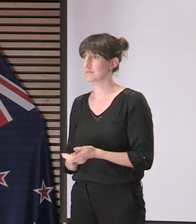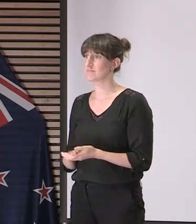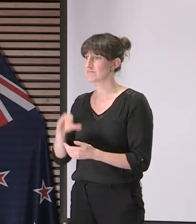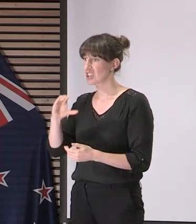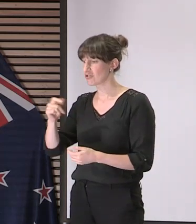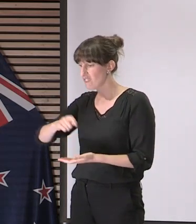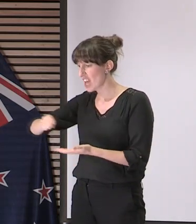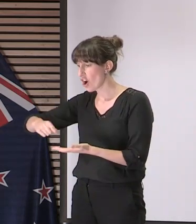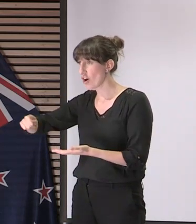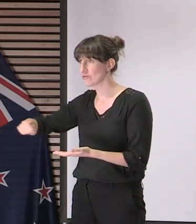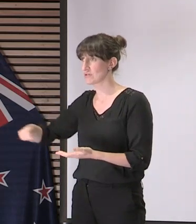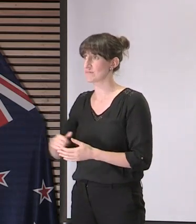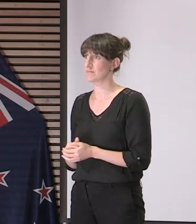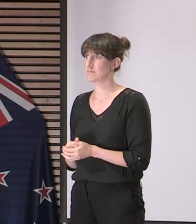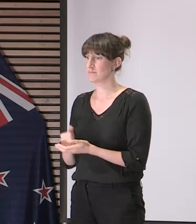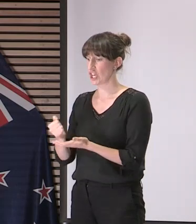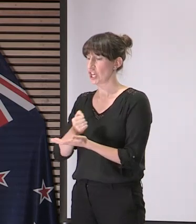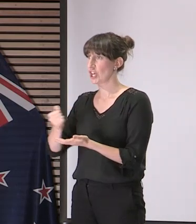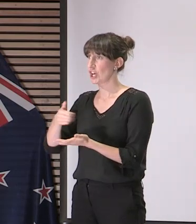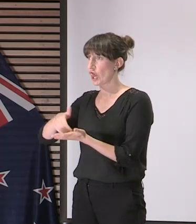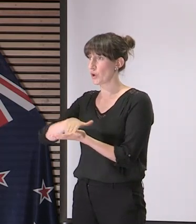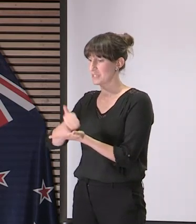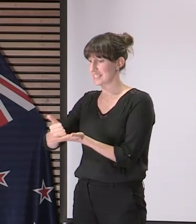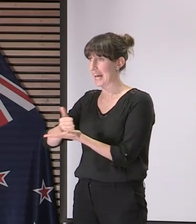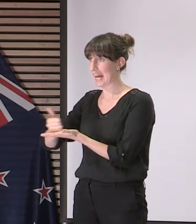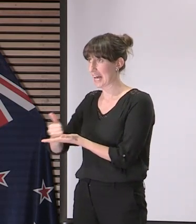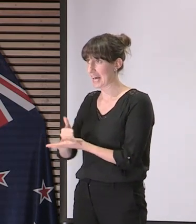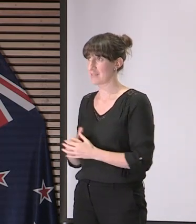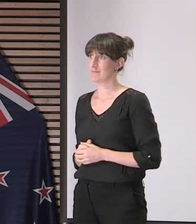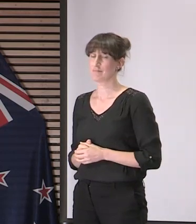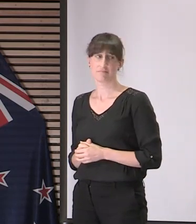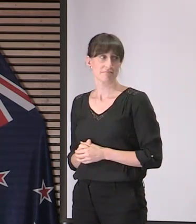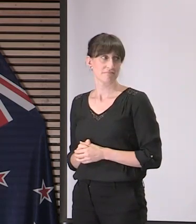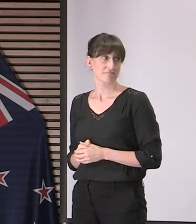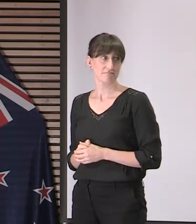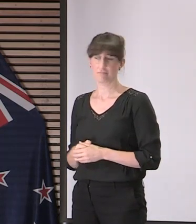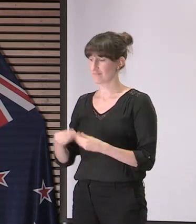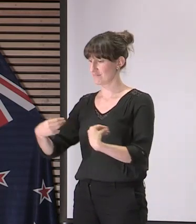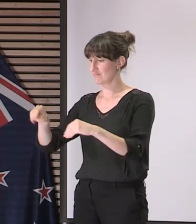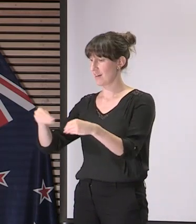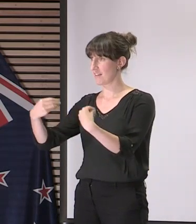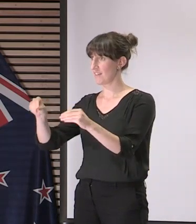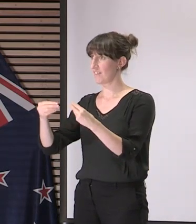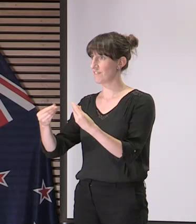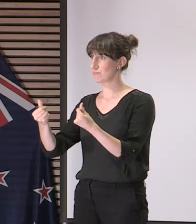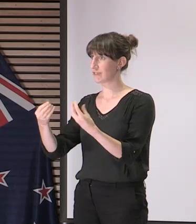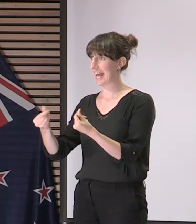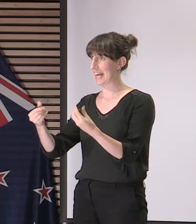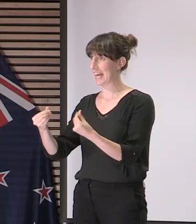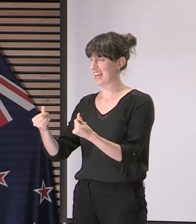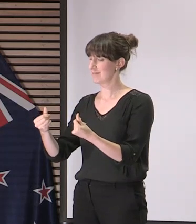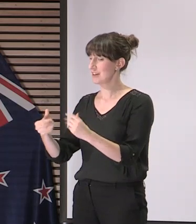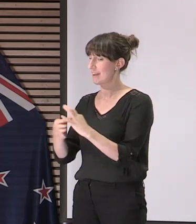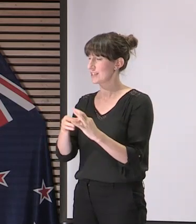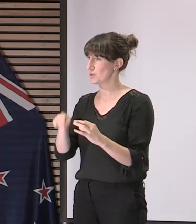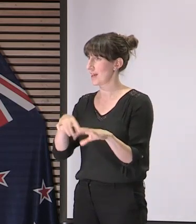activities. Some felt tip